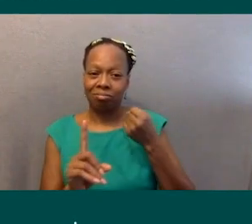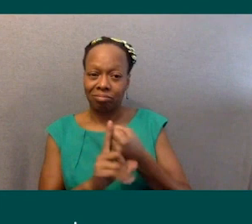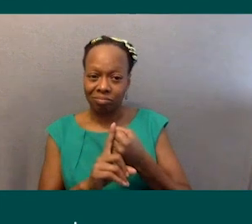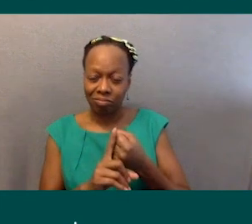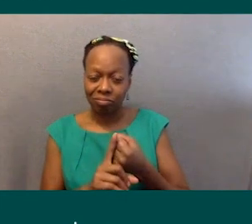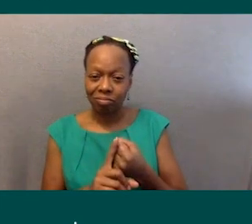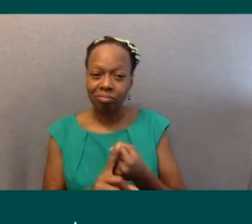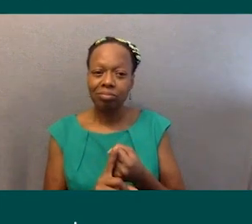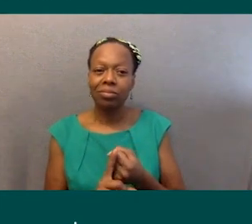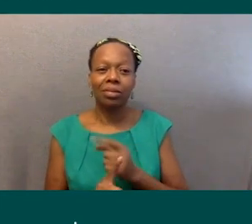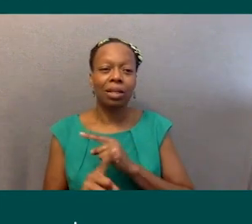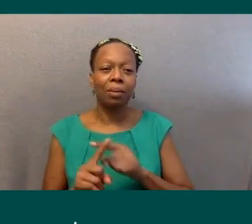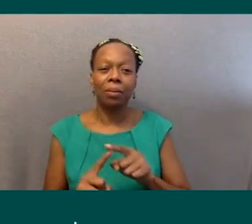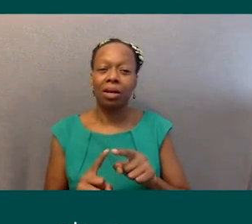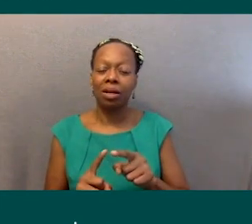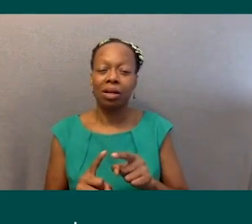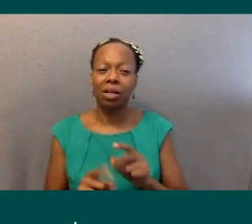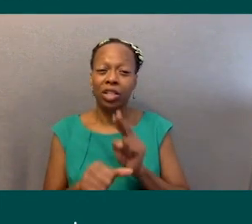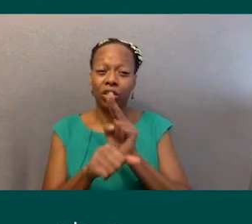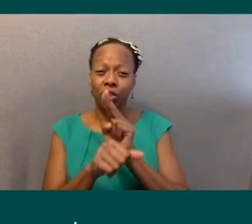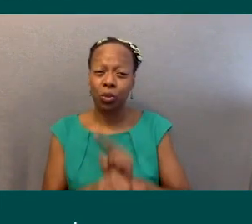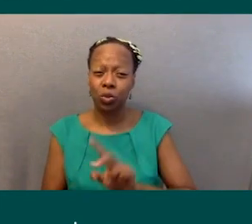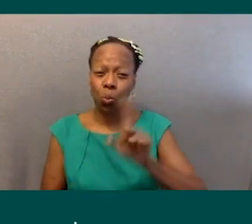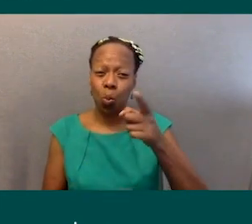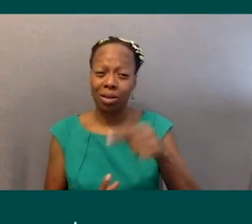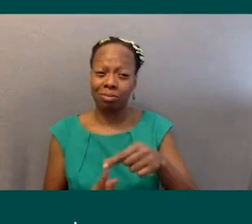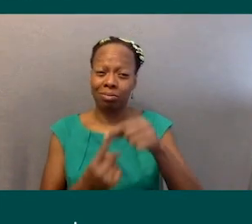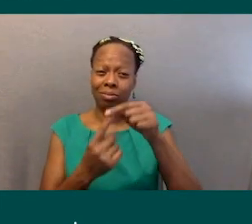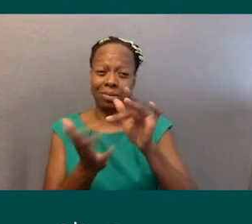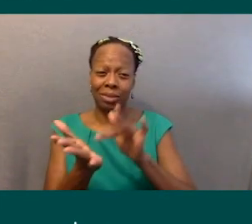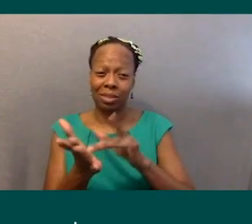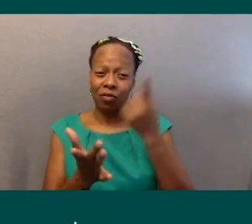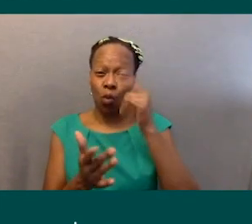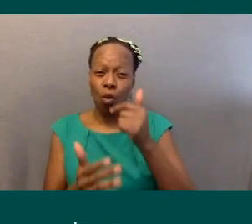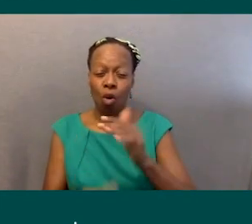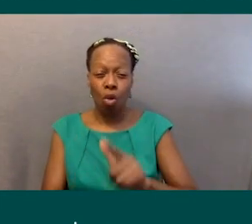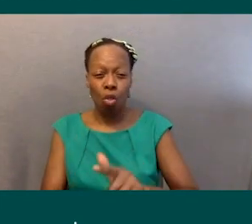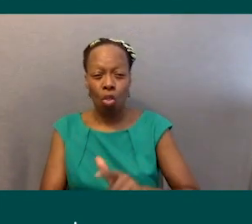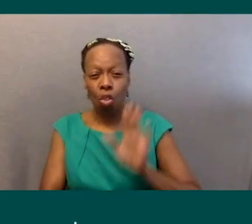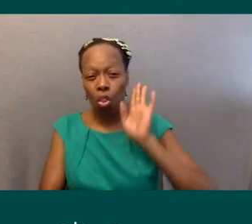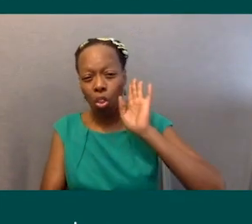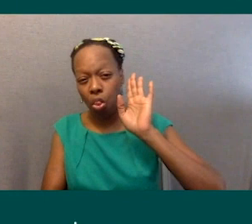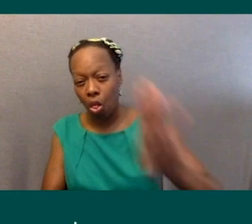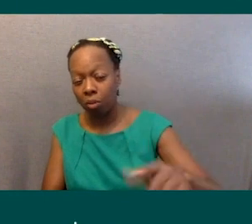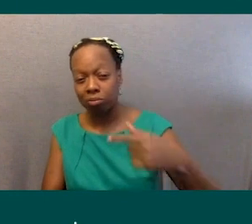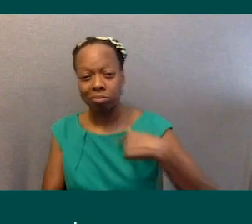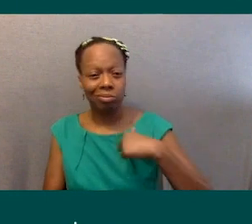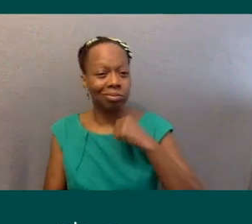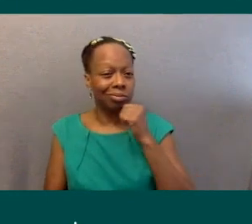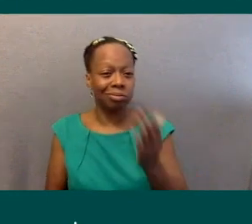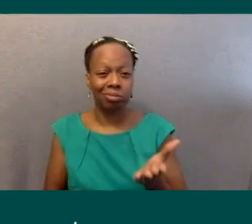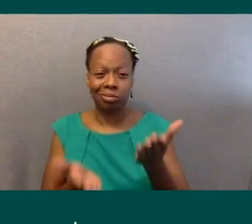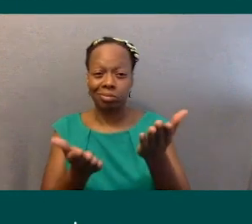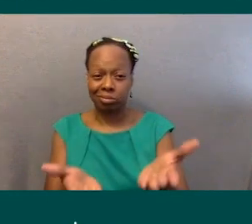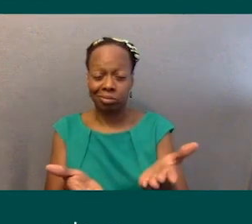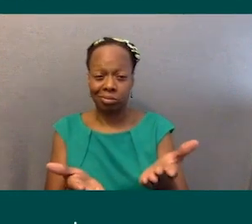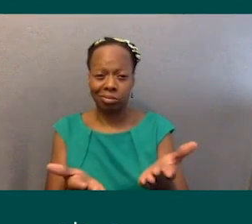but using one particular medication for a long time, I don't recommend. Therefore now that people came over